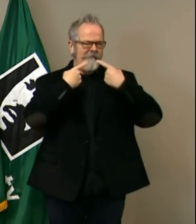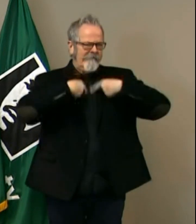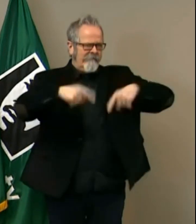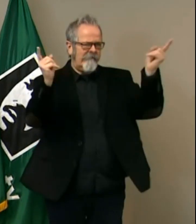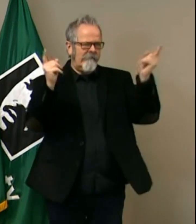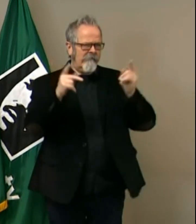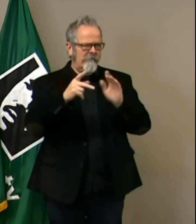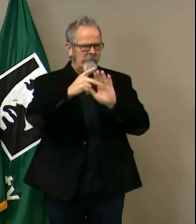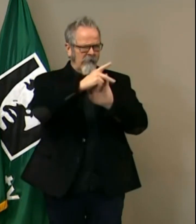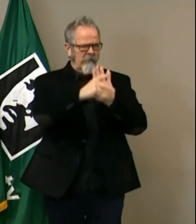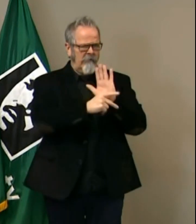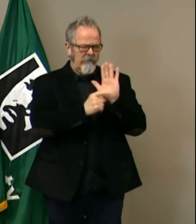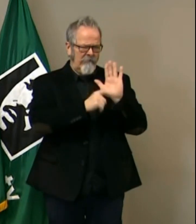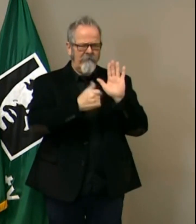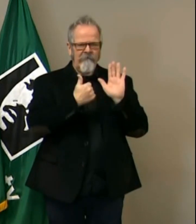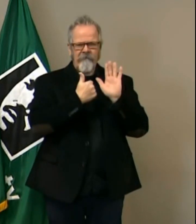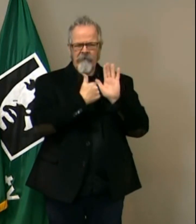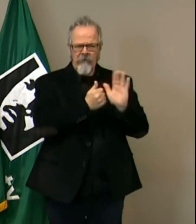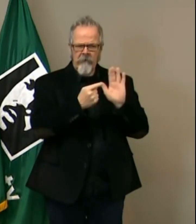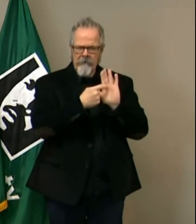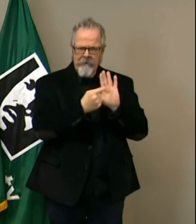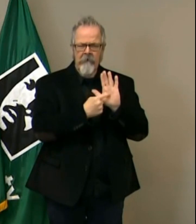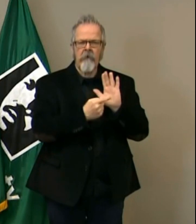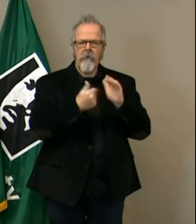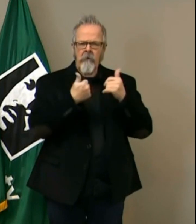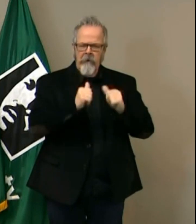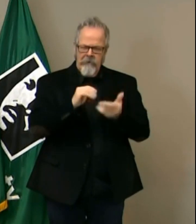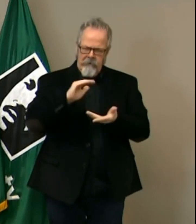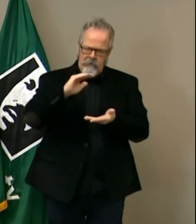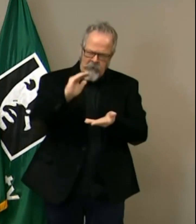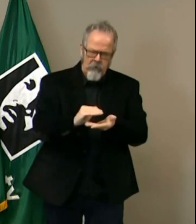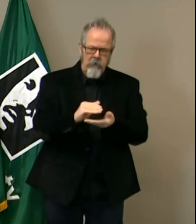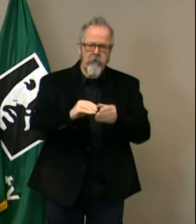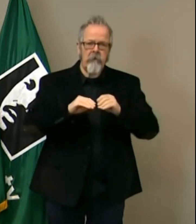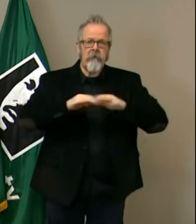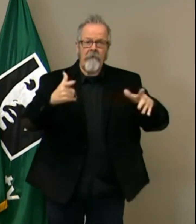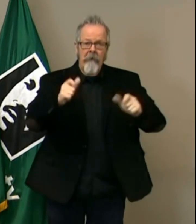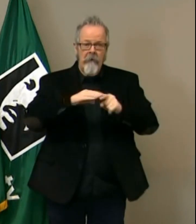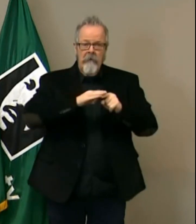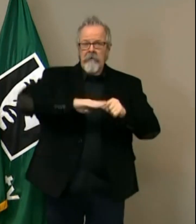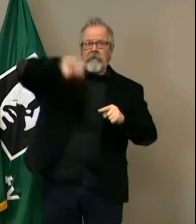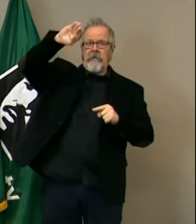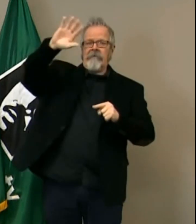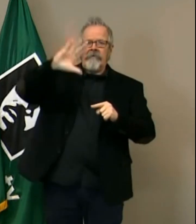ramp up and to prepare I am grateful grateful for the millions